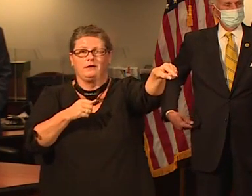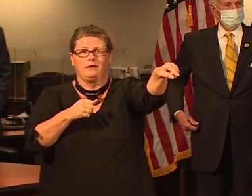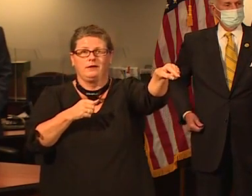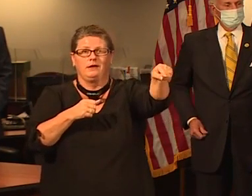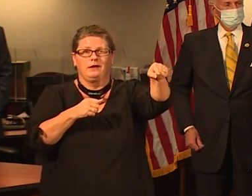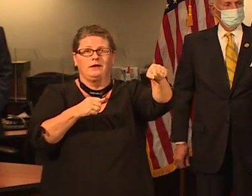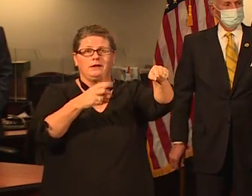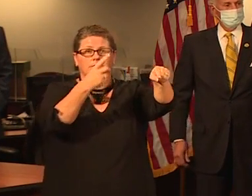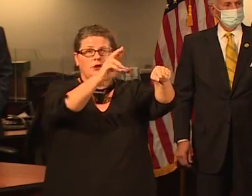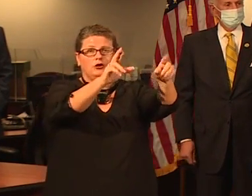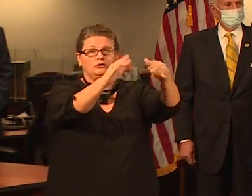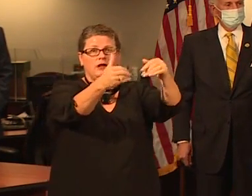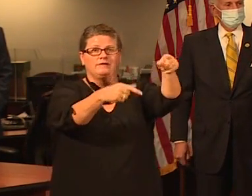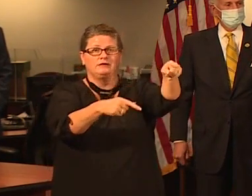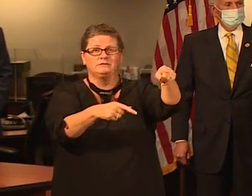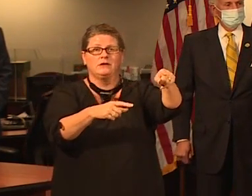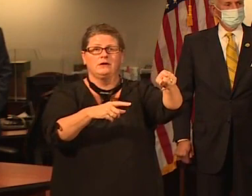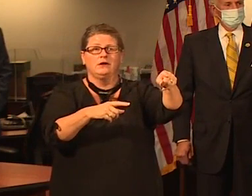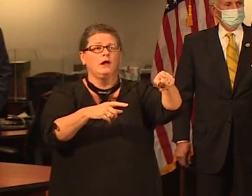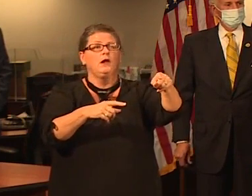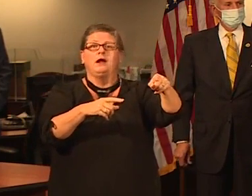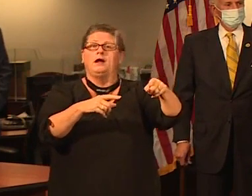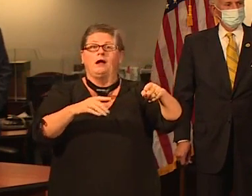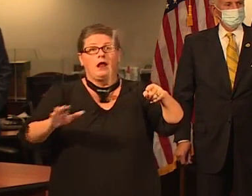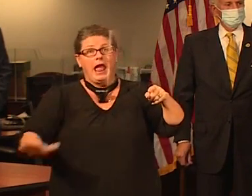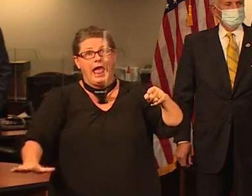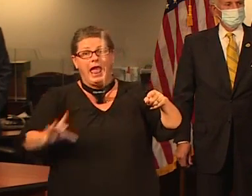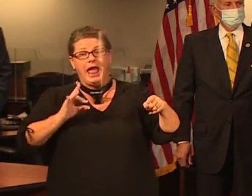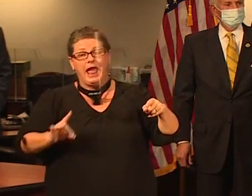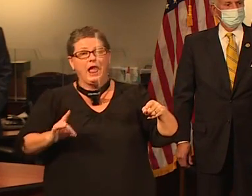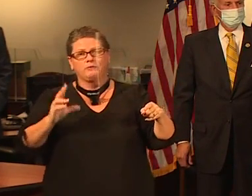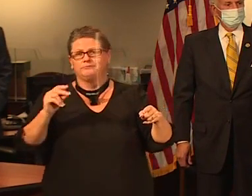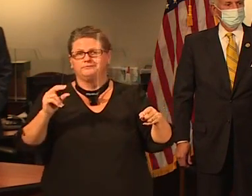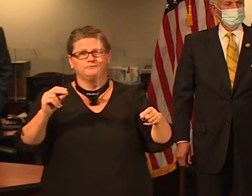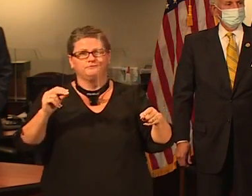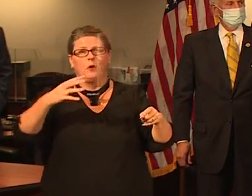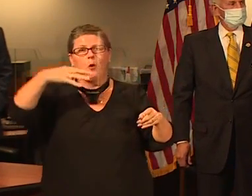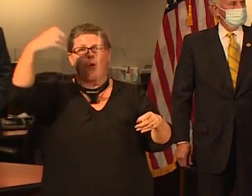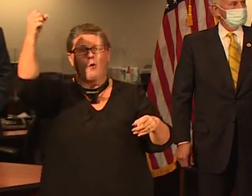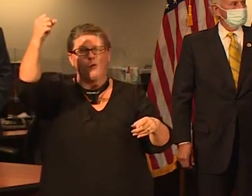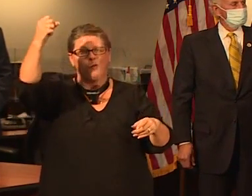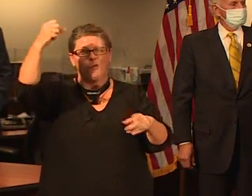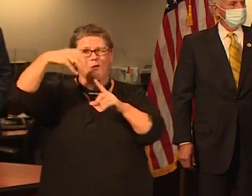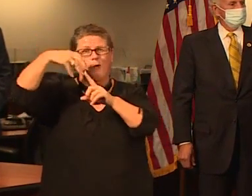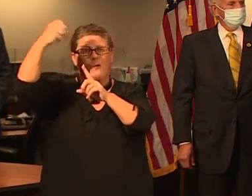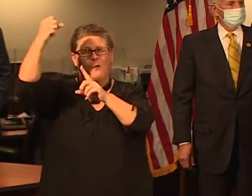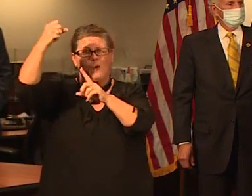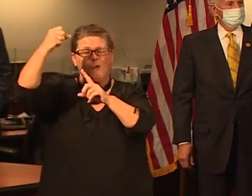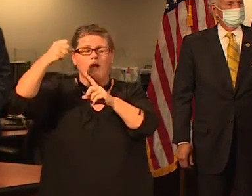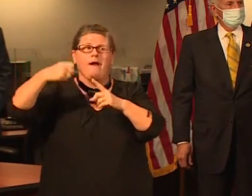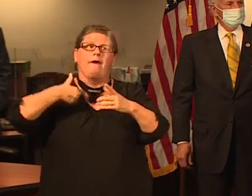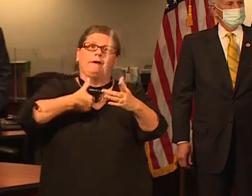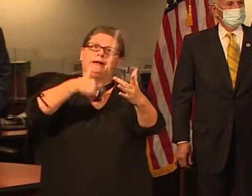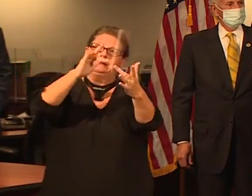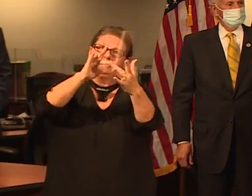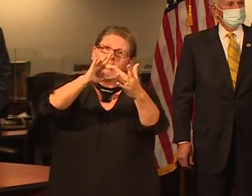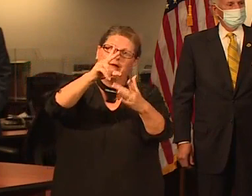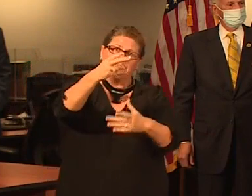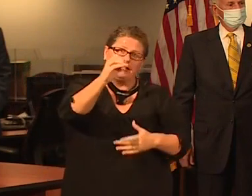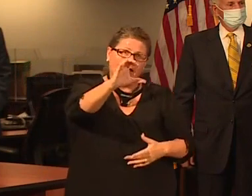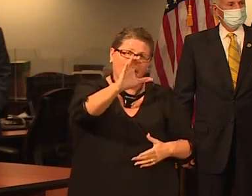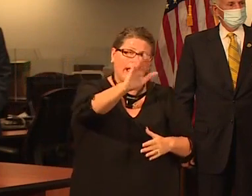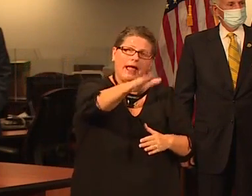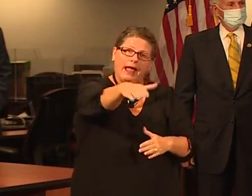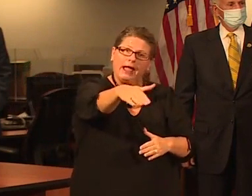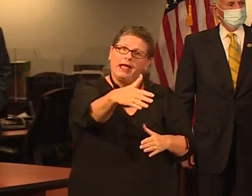KEYED IN INACCURATELY TO THE SYSTEM AND INTO OUR SYSTEM BY THE OTHER HEALTH CARE FACILITY AND IT WAS ACTUALLY AN ELDERLY INDIVIDUAL.